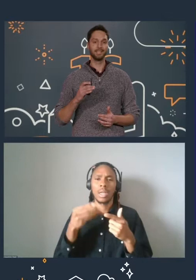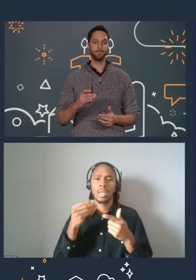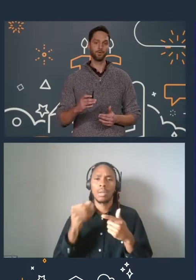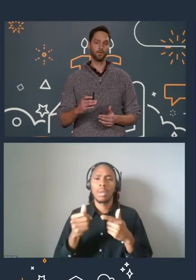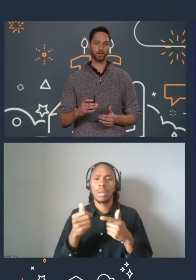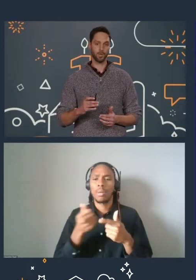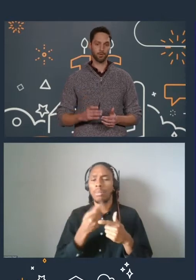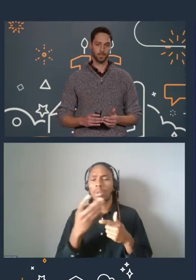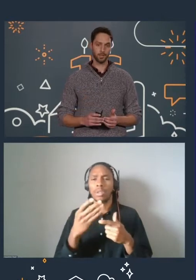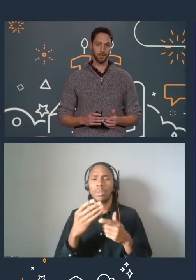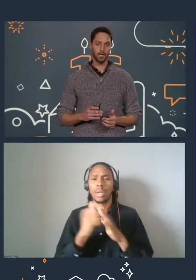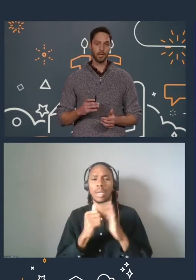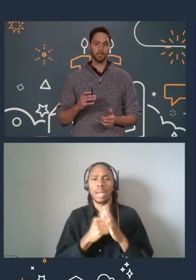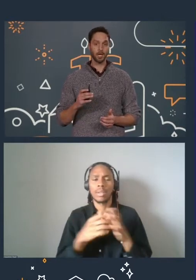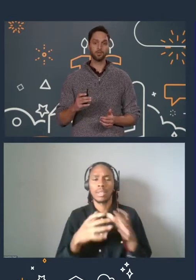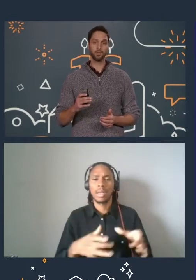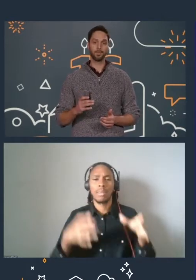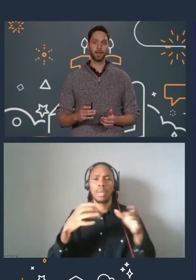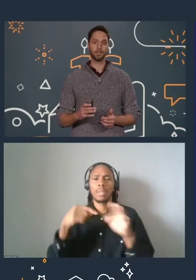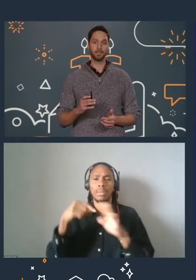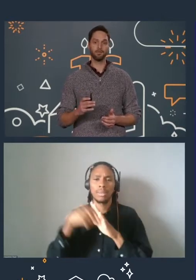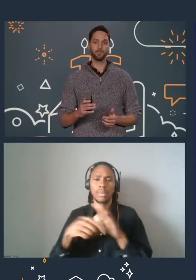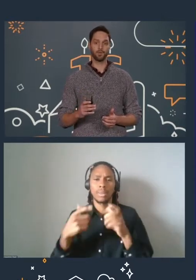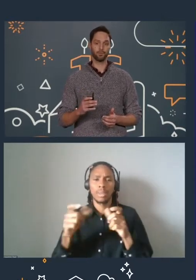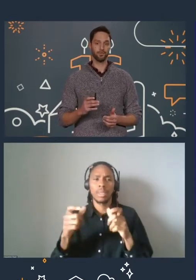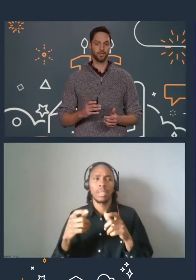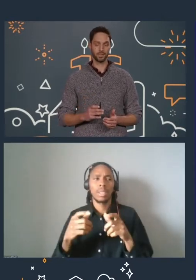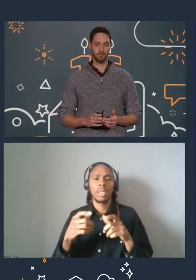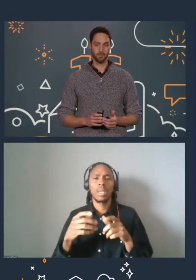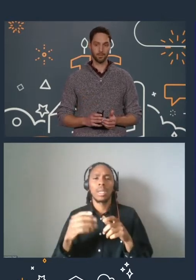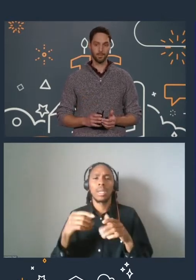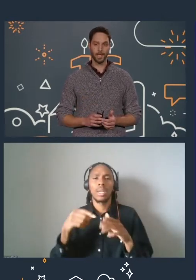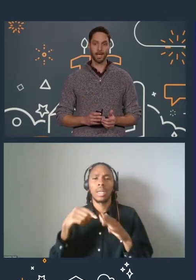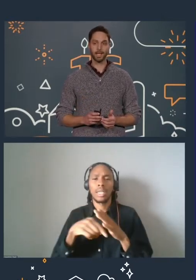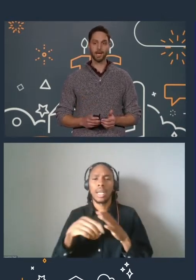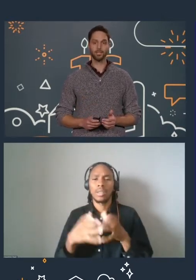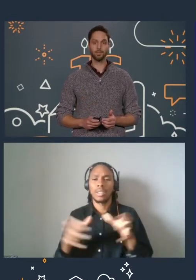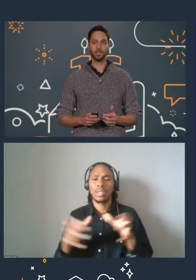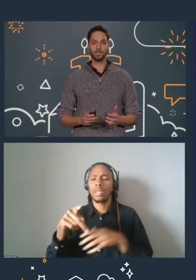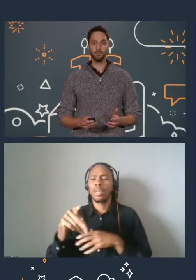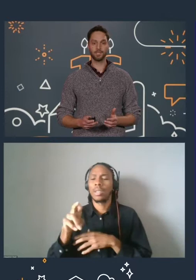deeper granularity, down to the bucket, and even to the prefix level, and actionable tips